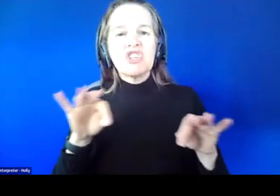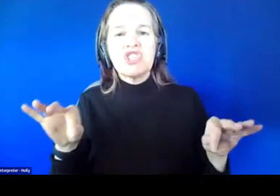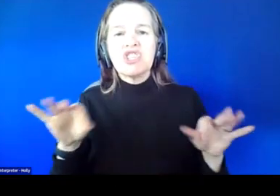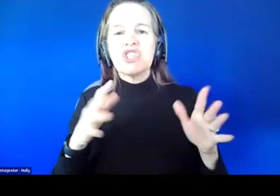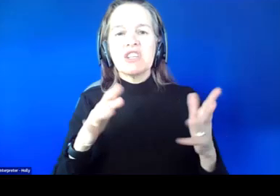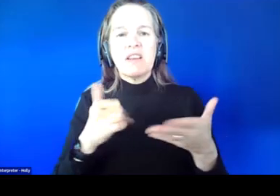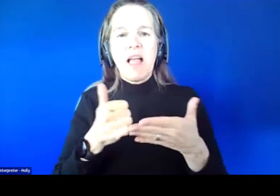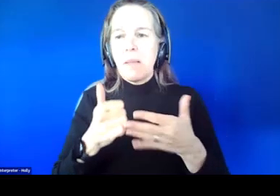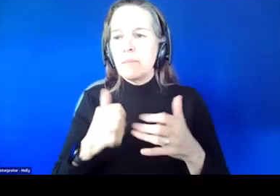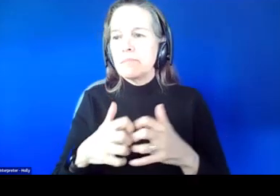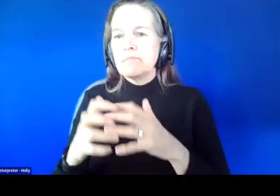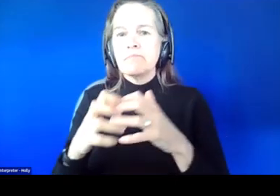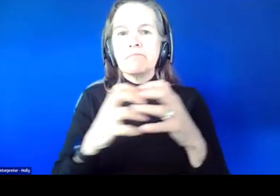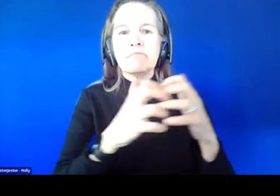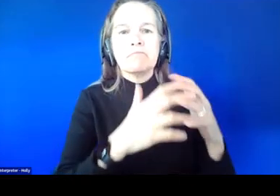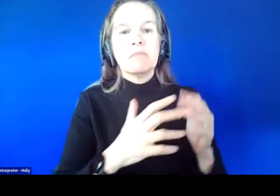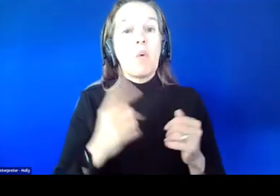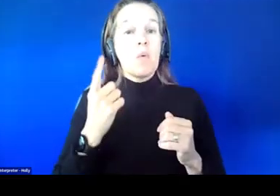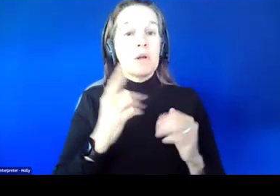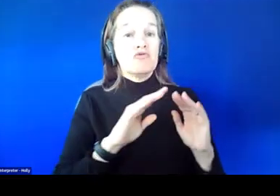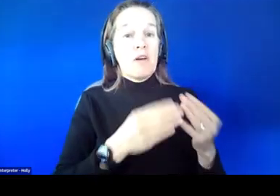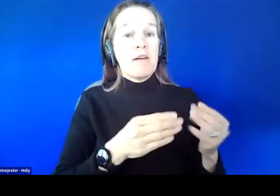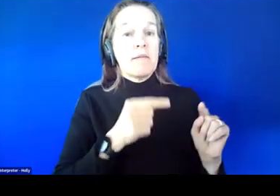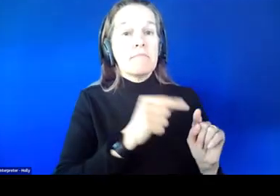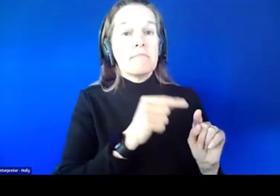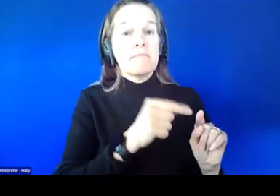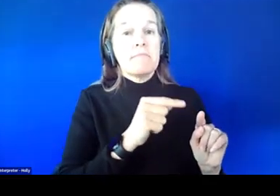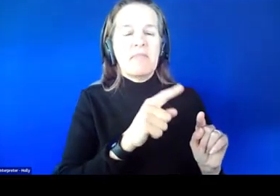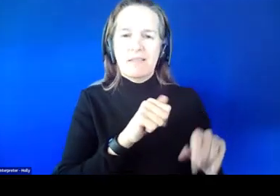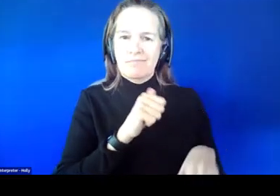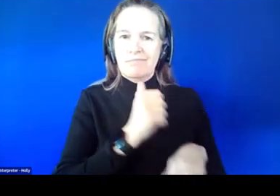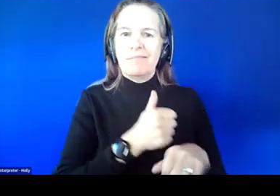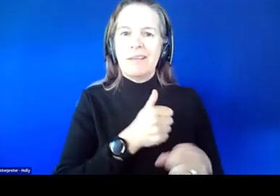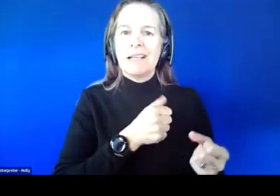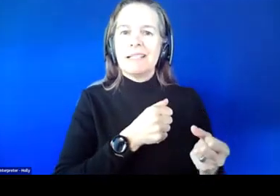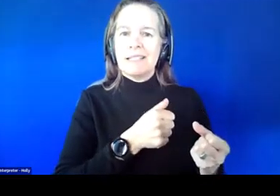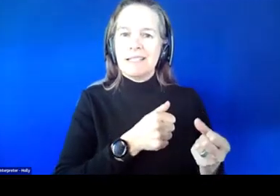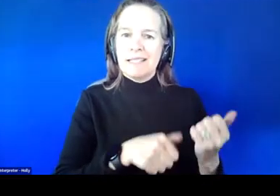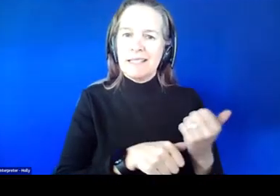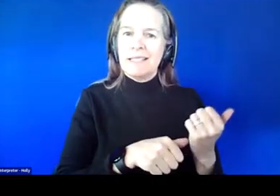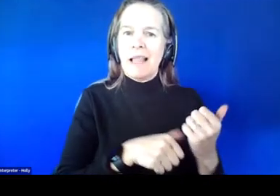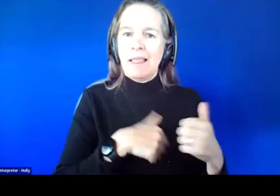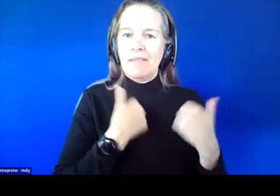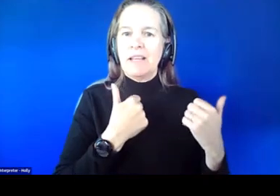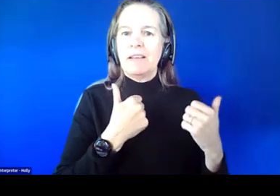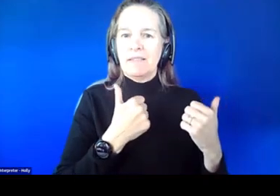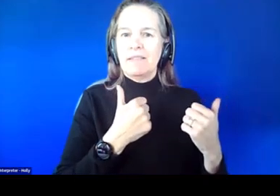you know one tribe is establishing an assisted living facility on reservation um bringing people